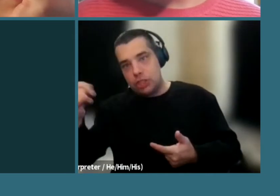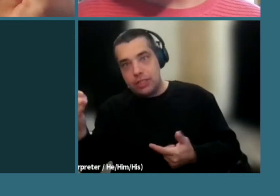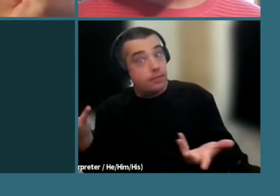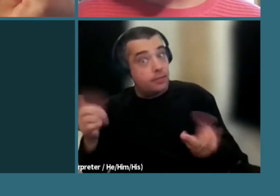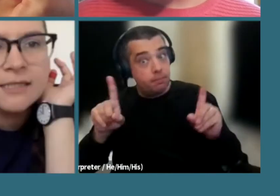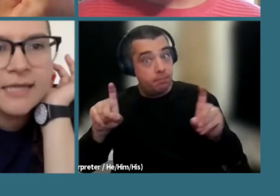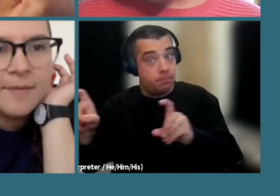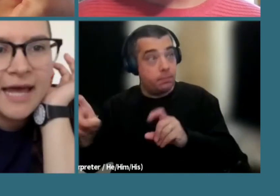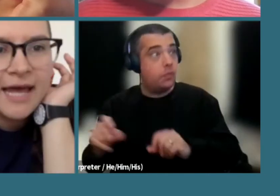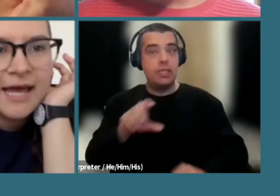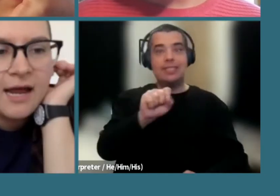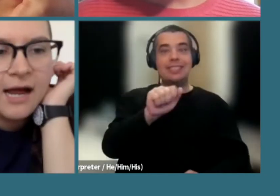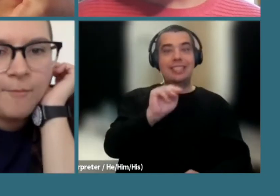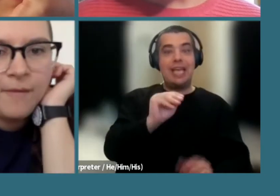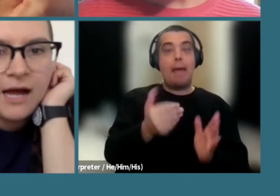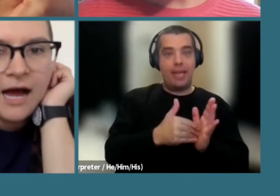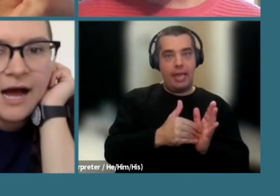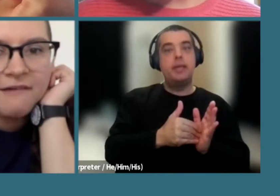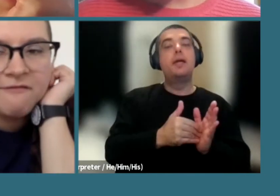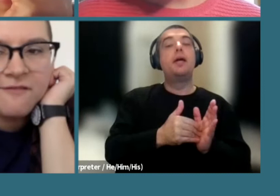This is Sam again.